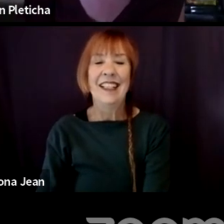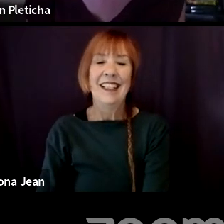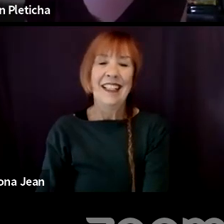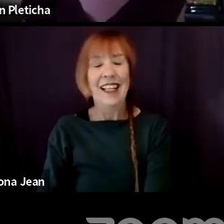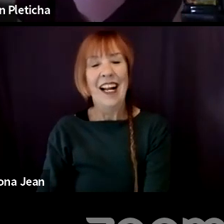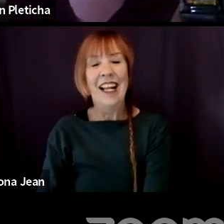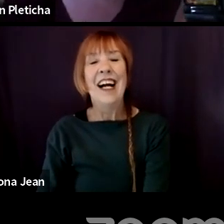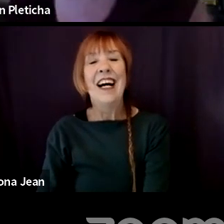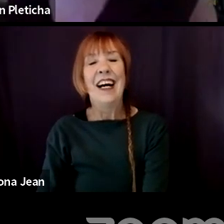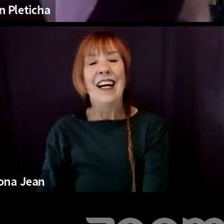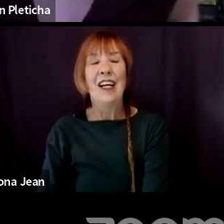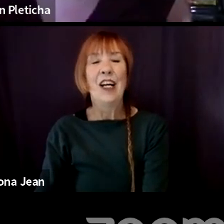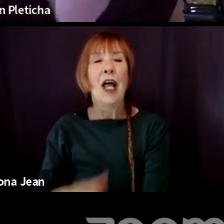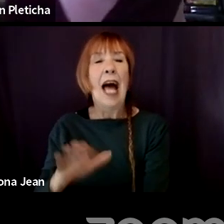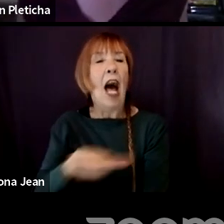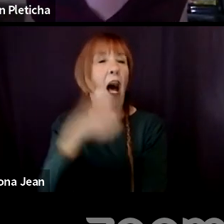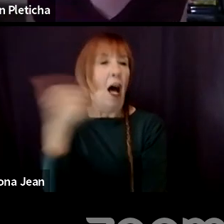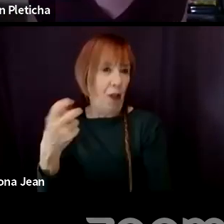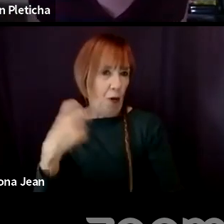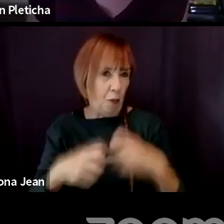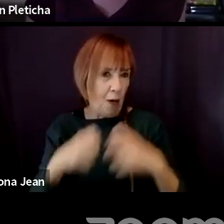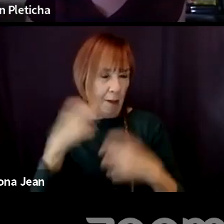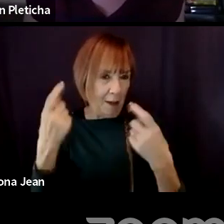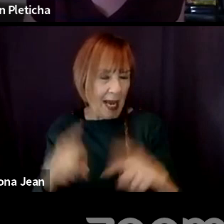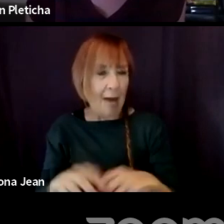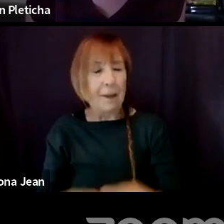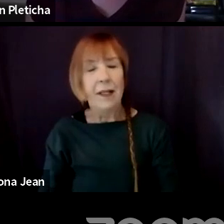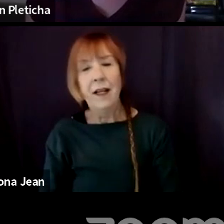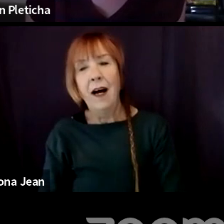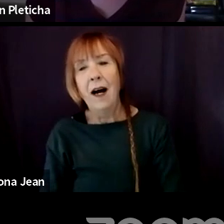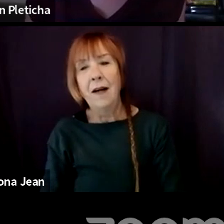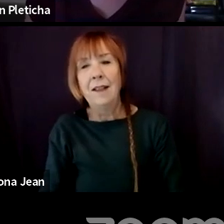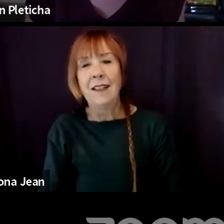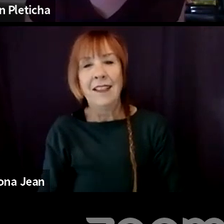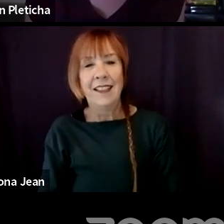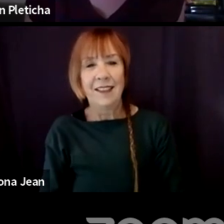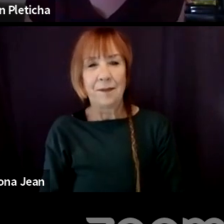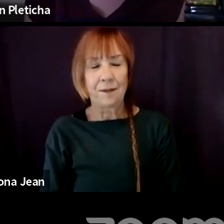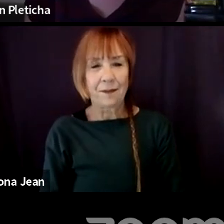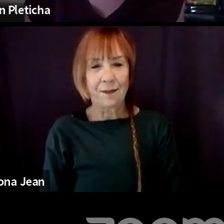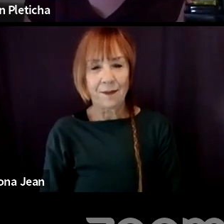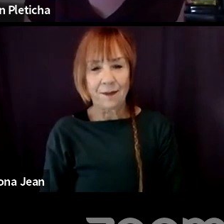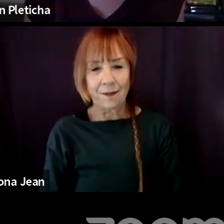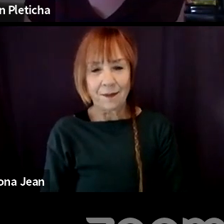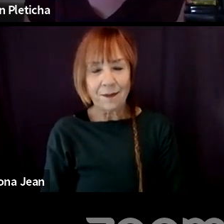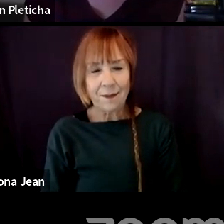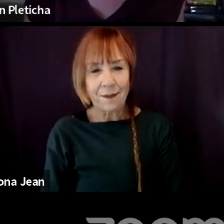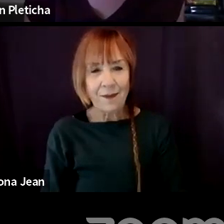But the other problem I have and I don't, maybe this is something, I guess to ask my writer friends,